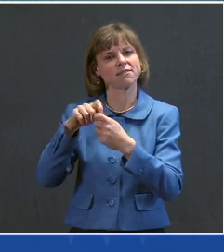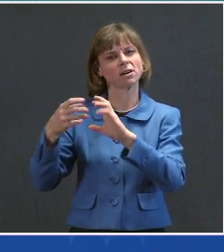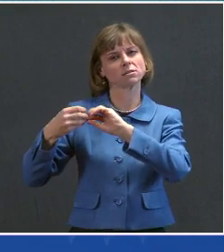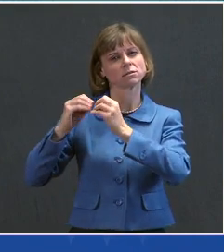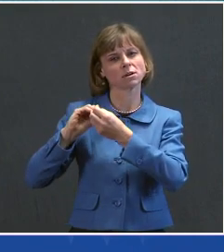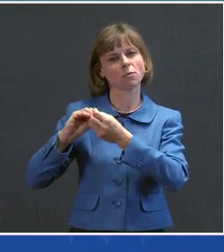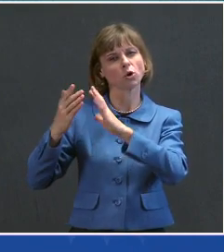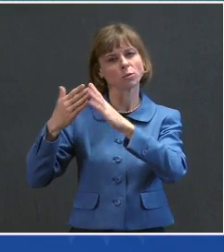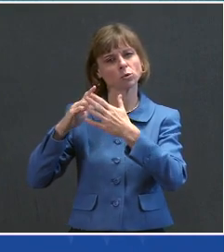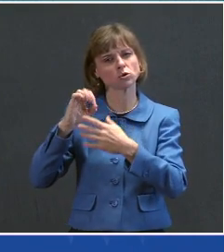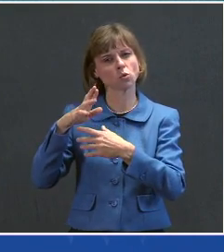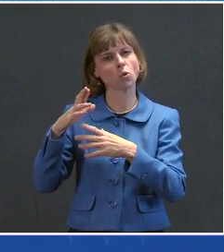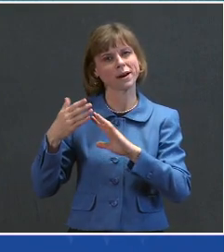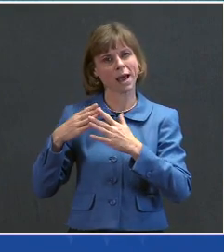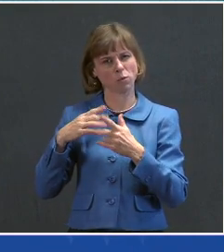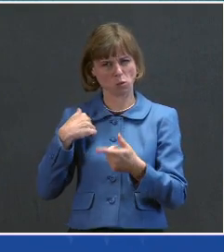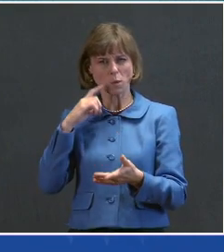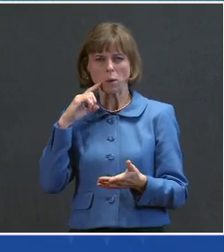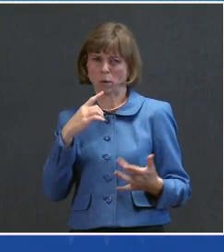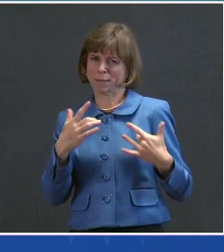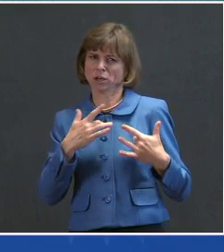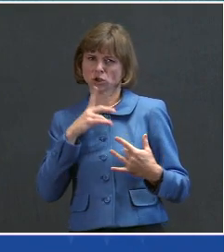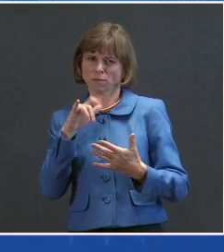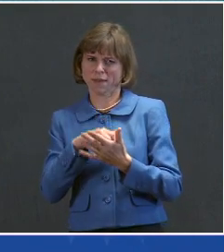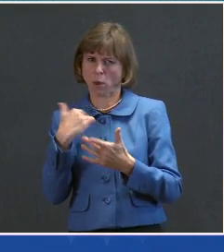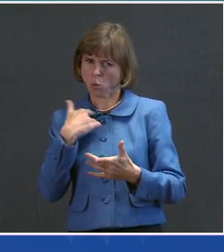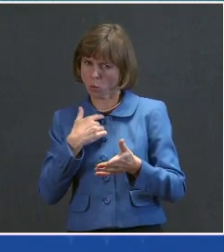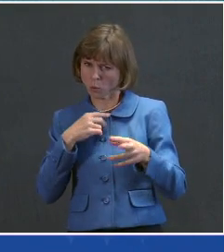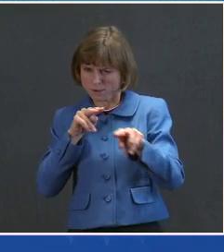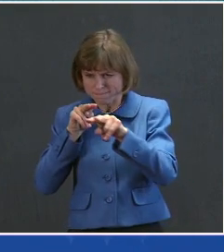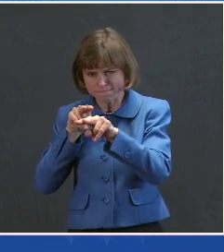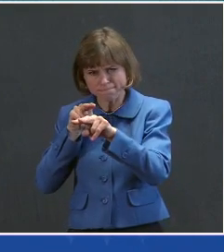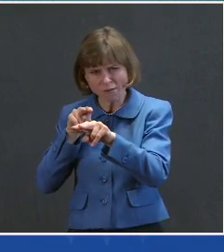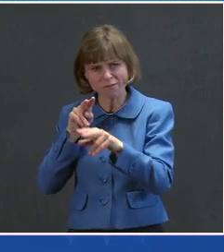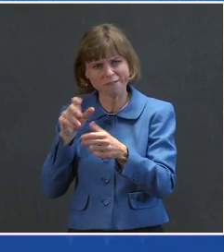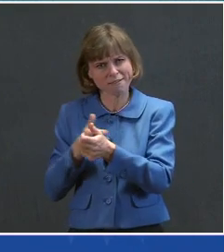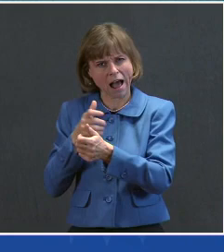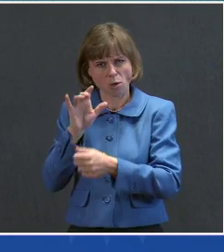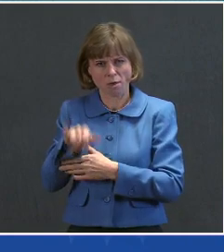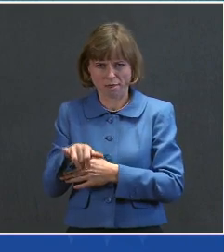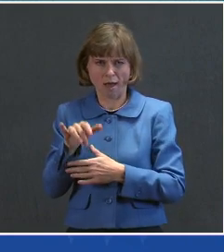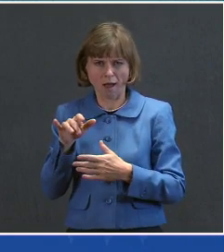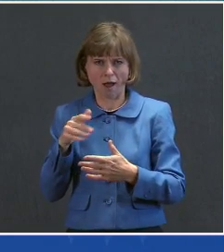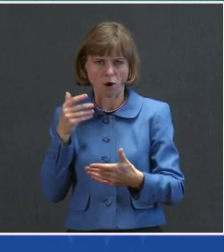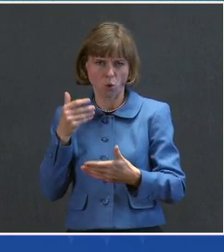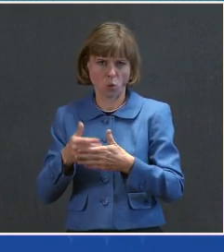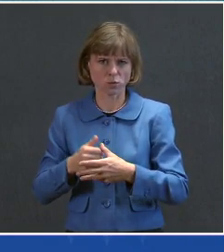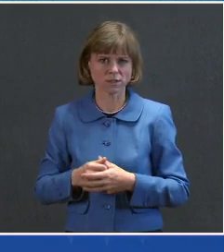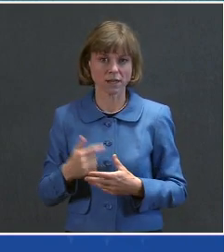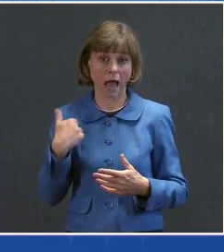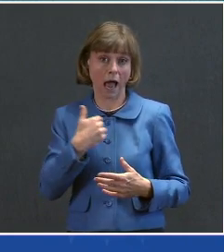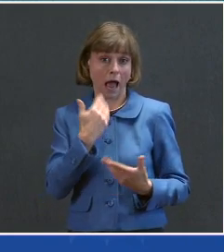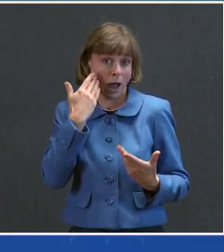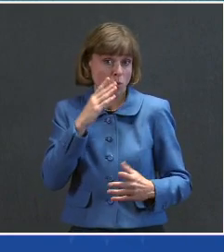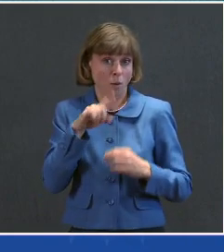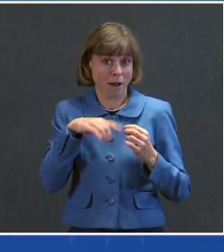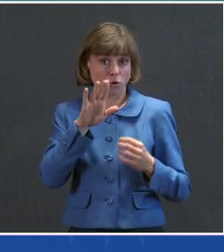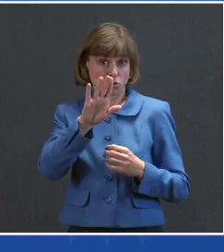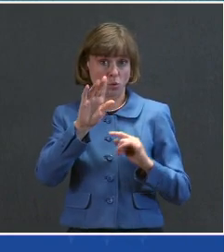that would be a concern to us as well. We track that closely. I'm not familiar with these specific issues, but it is something that our COVID team looks at.